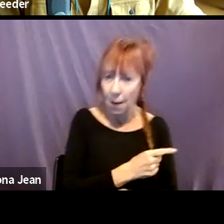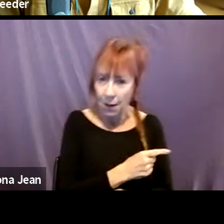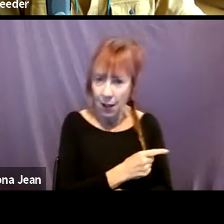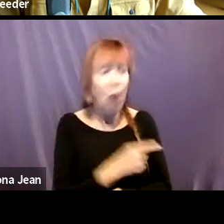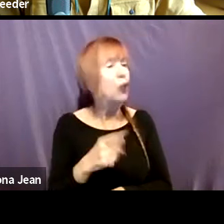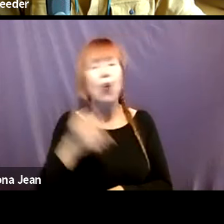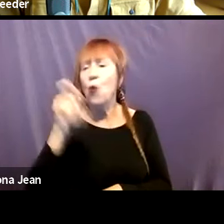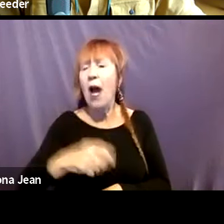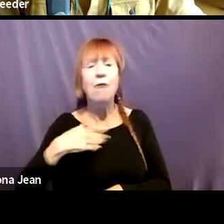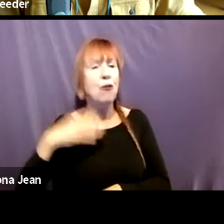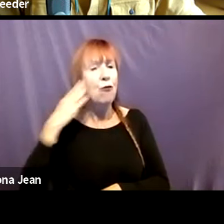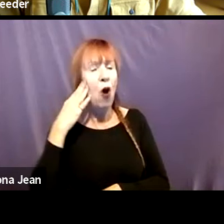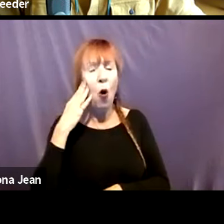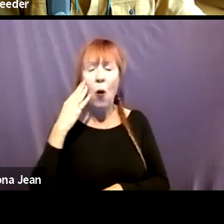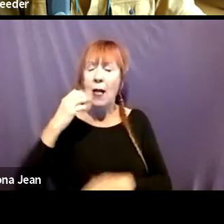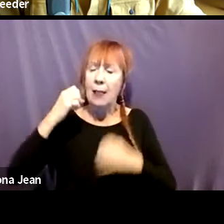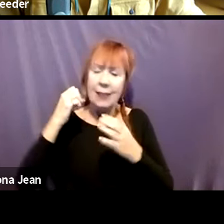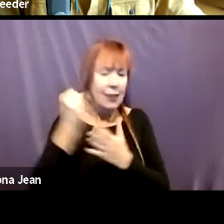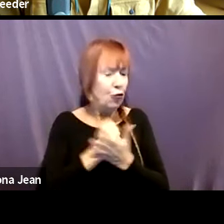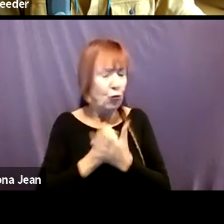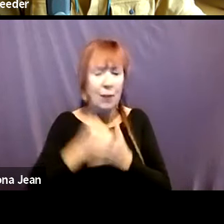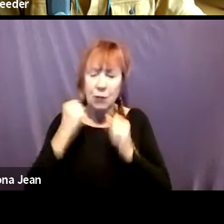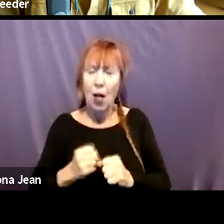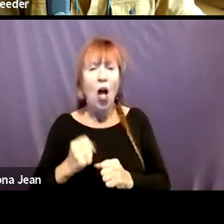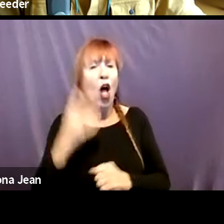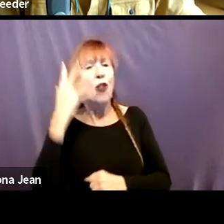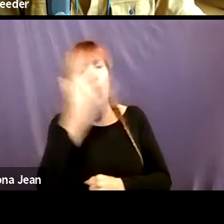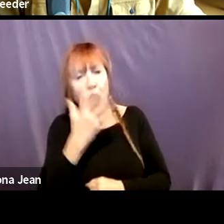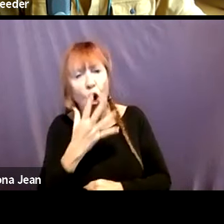the feel of my script, who do I see playing lead,